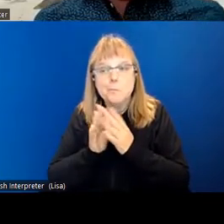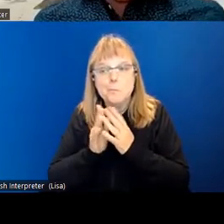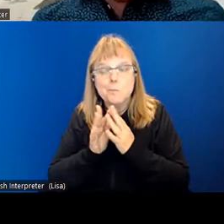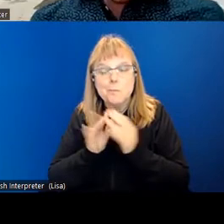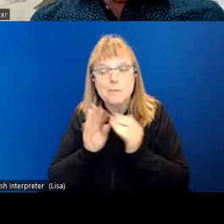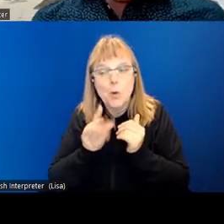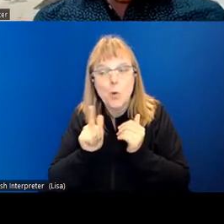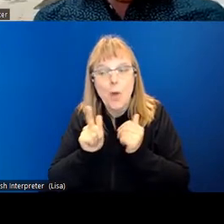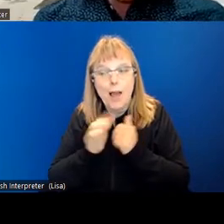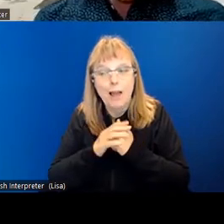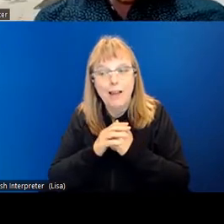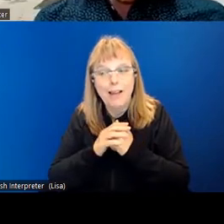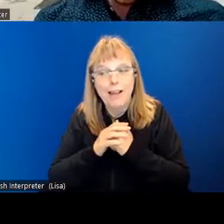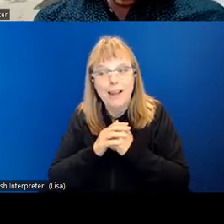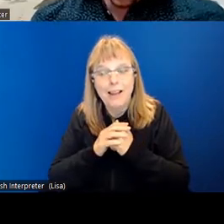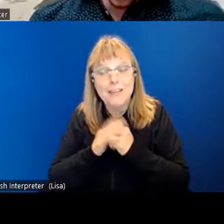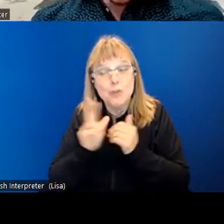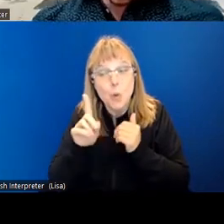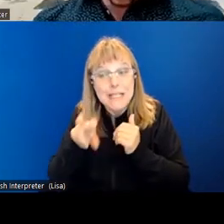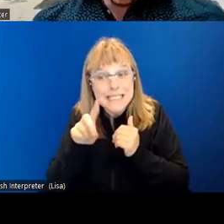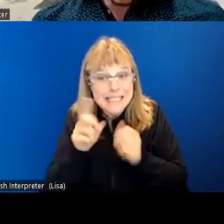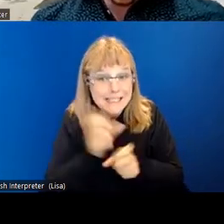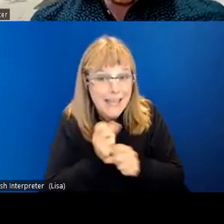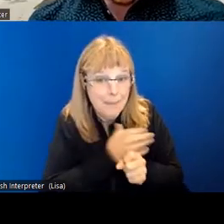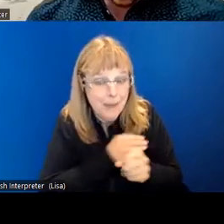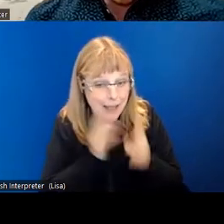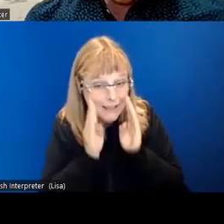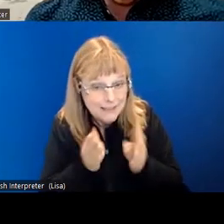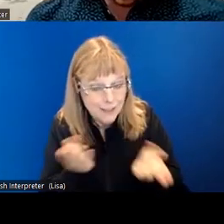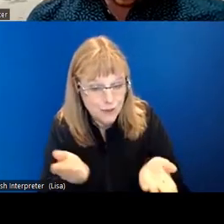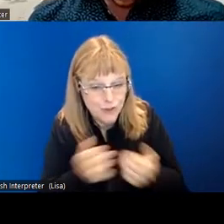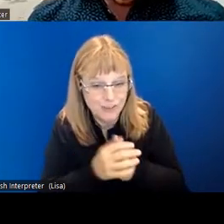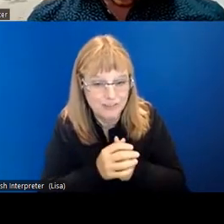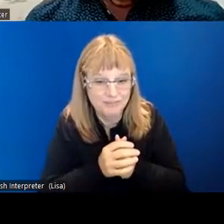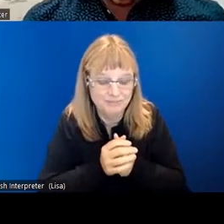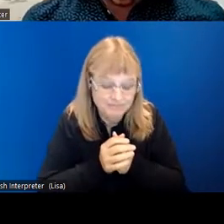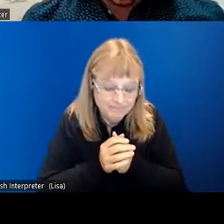So he did get my attention and I did respond,